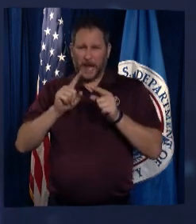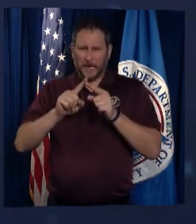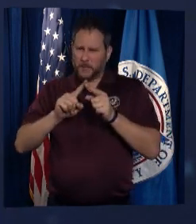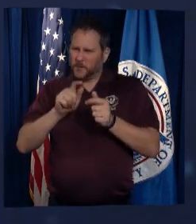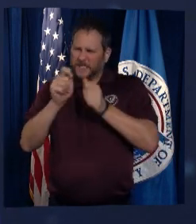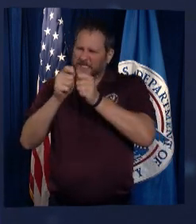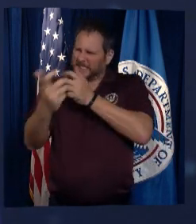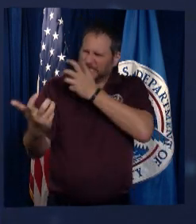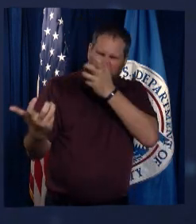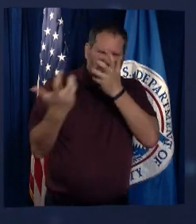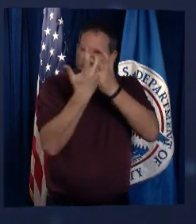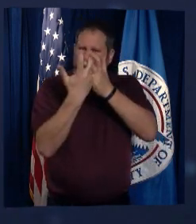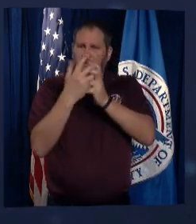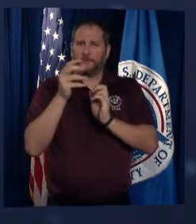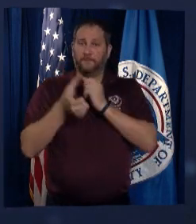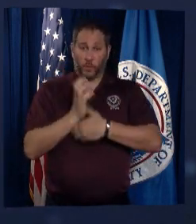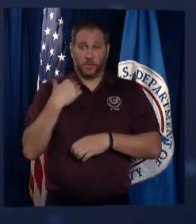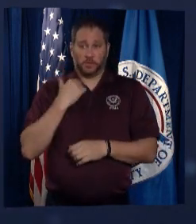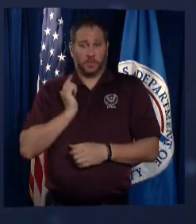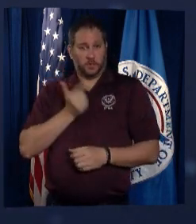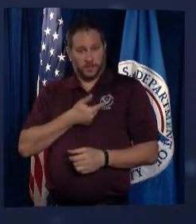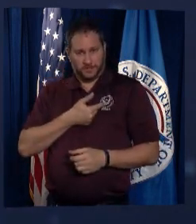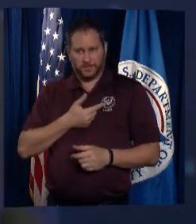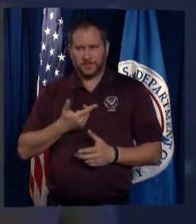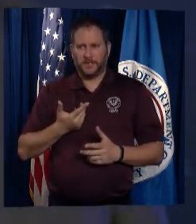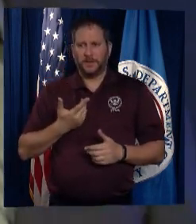within communities tell two very different stories or see different